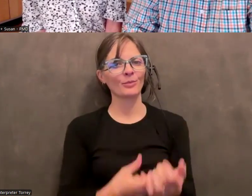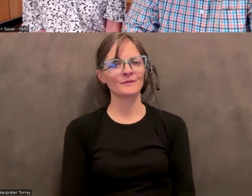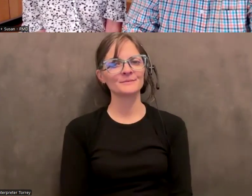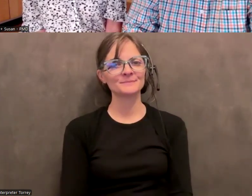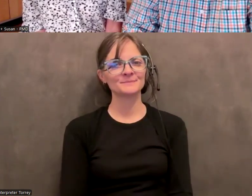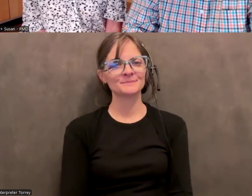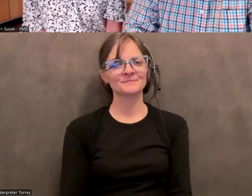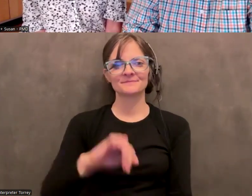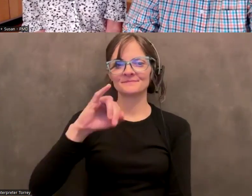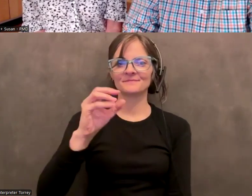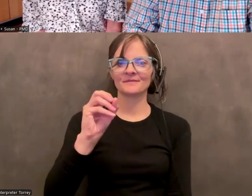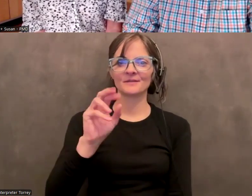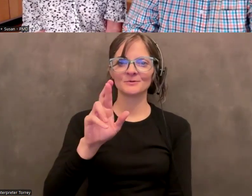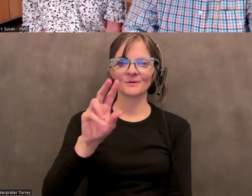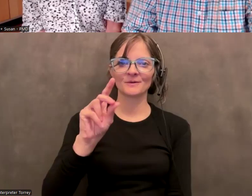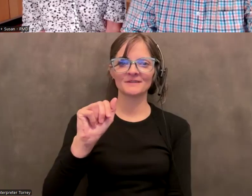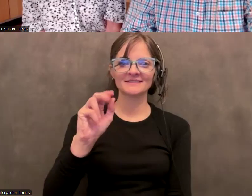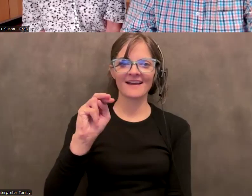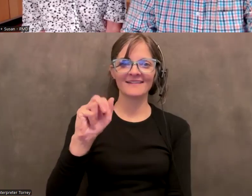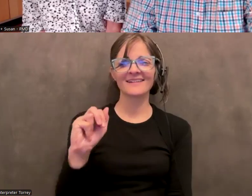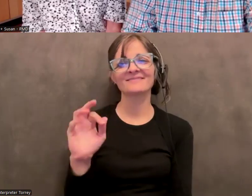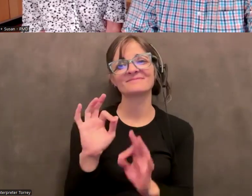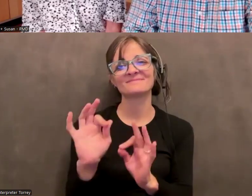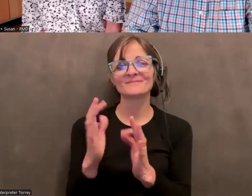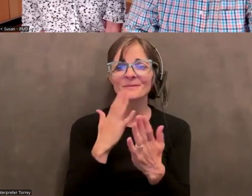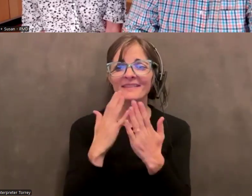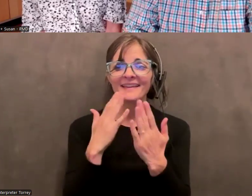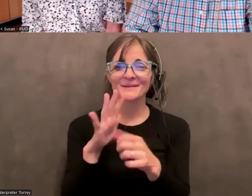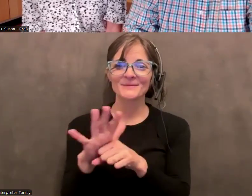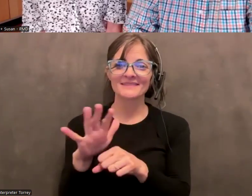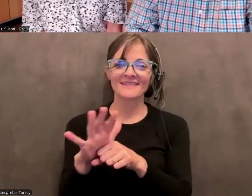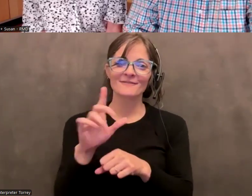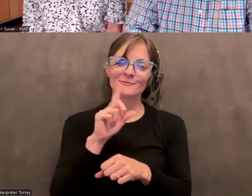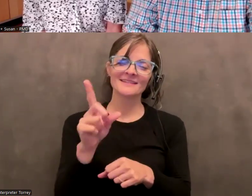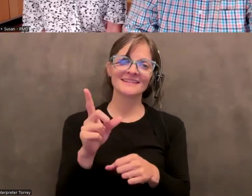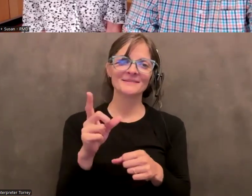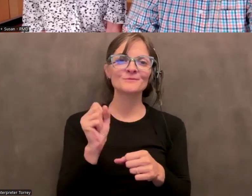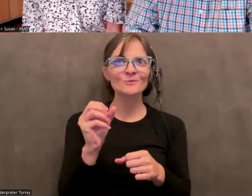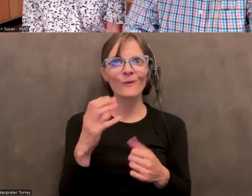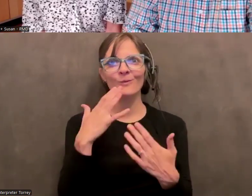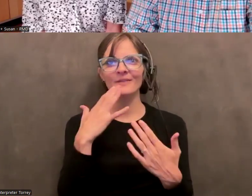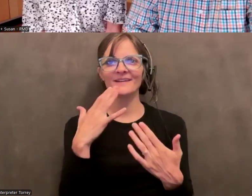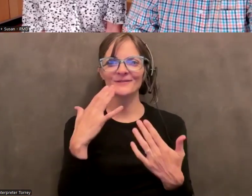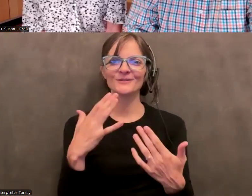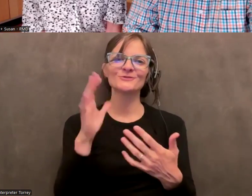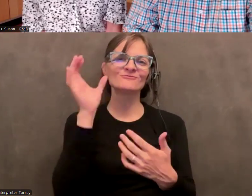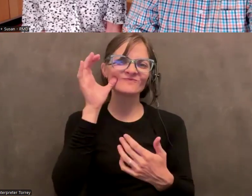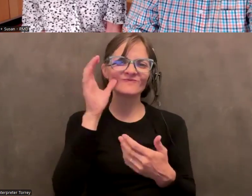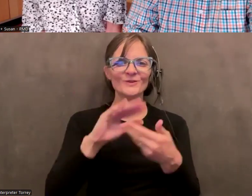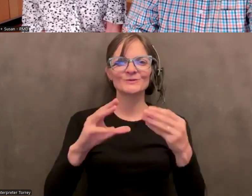Well, I can't thank you all enough for sharing the story of WisCaregiver. Before I turn it back over to Stephanie for a closing,